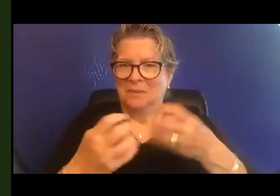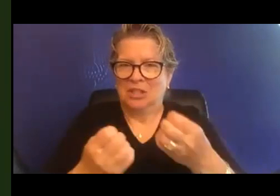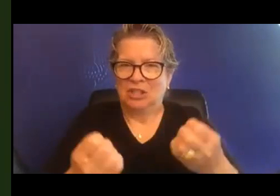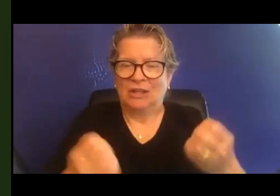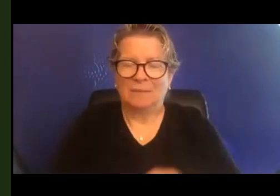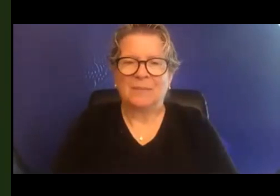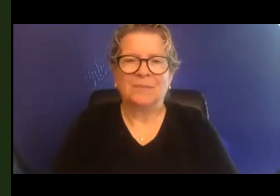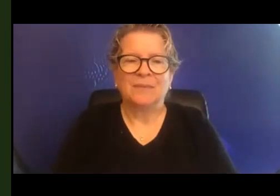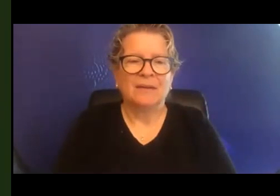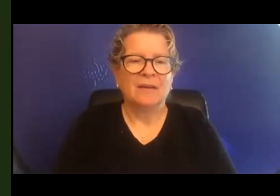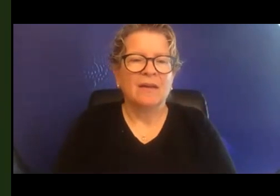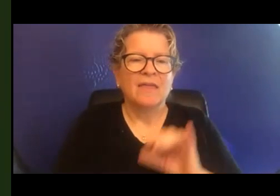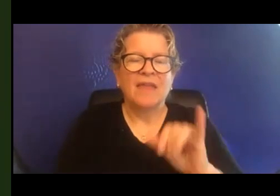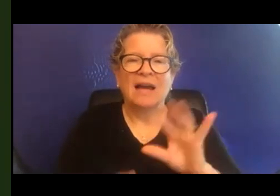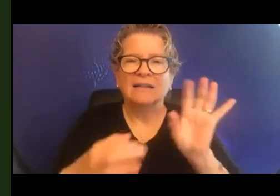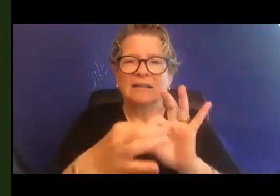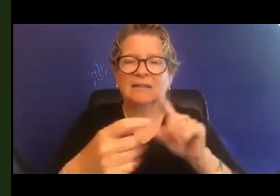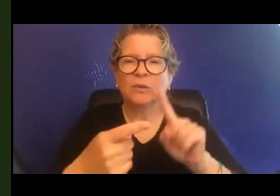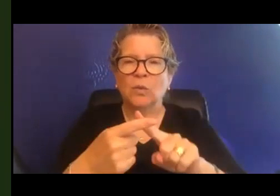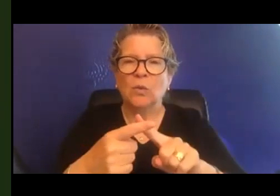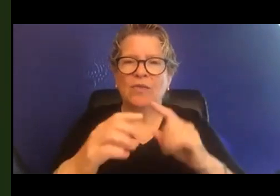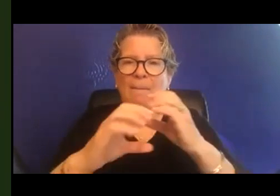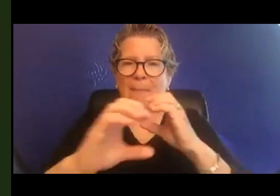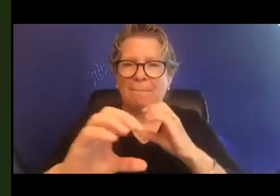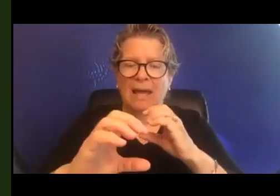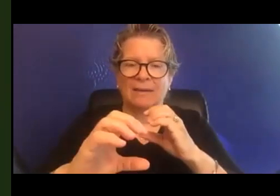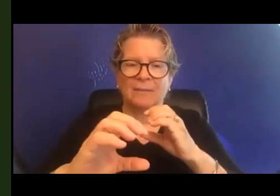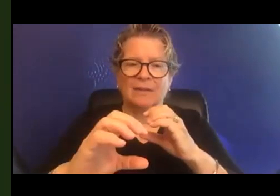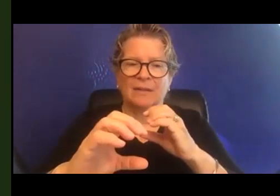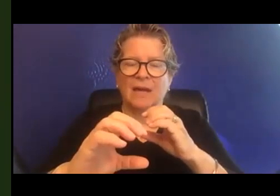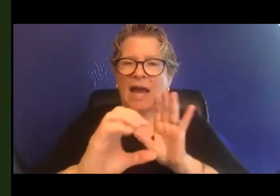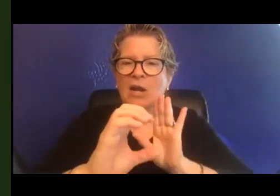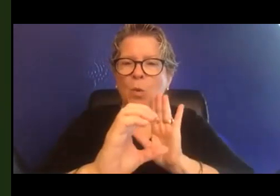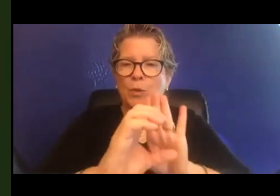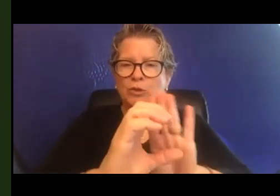clamps onto the tunnel, pipeline, and pushes it forward